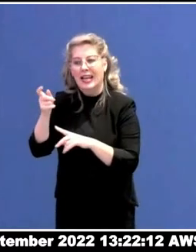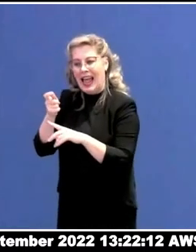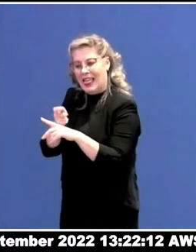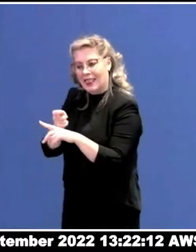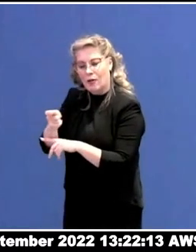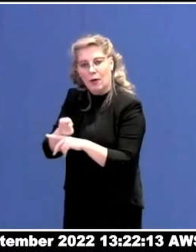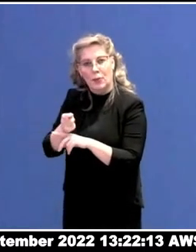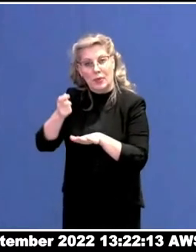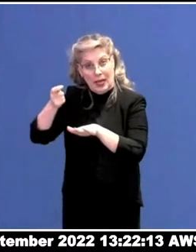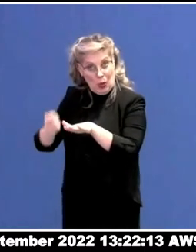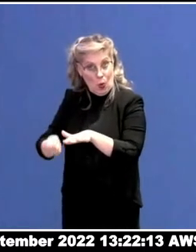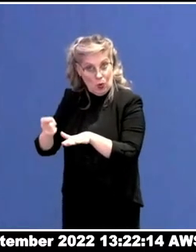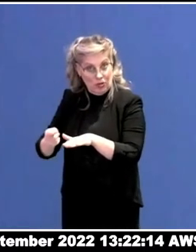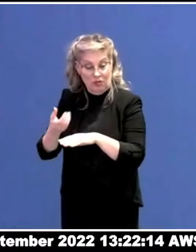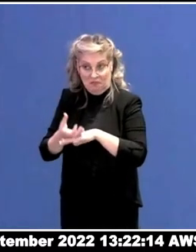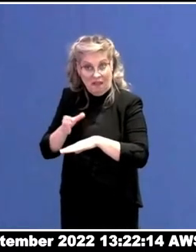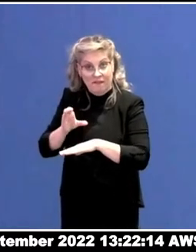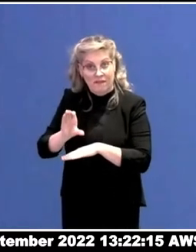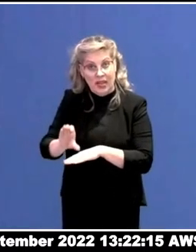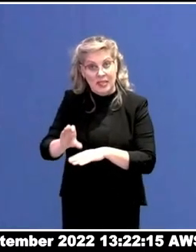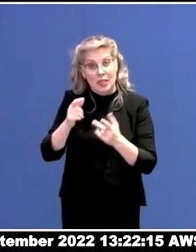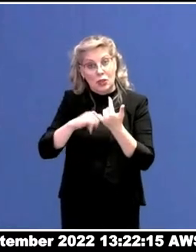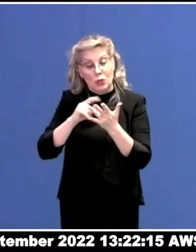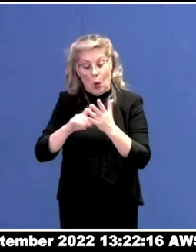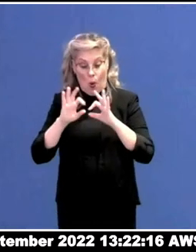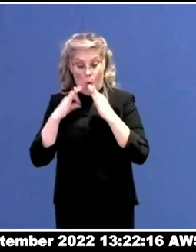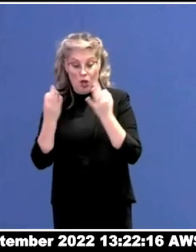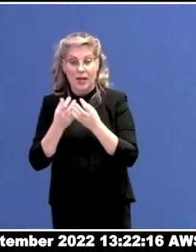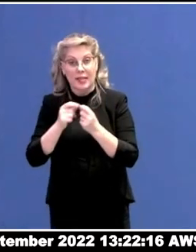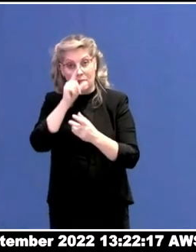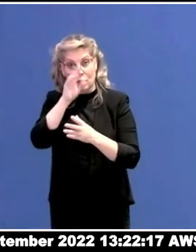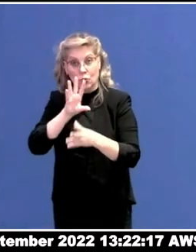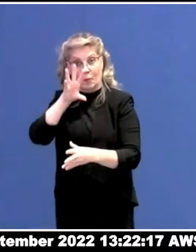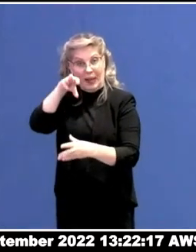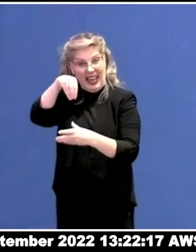And it was funded where organisations would be participating within the court.